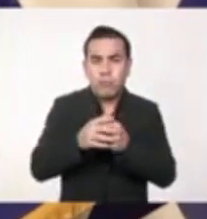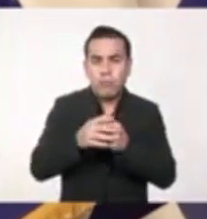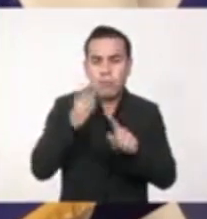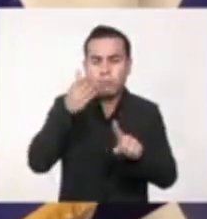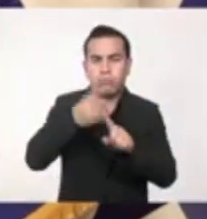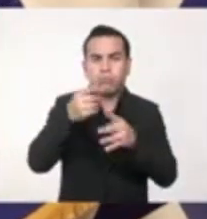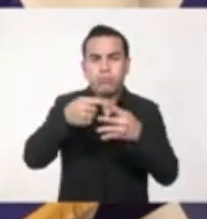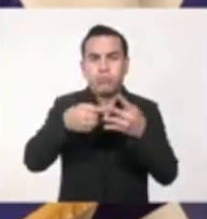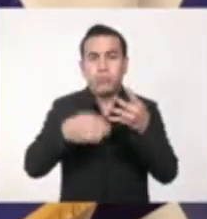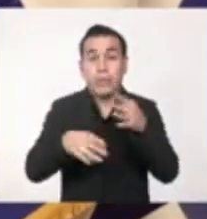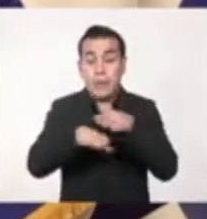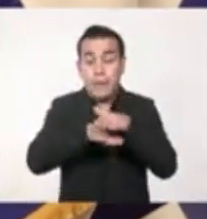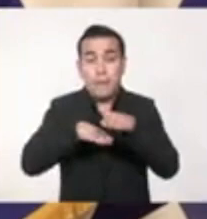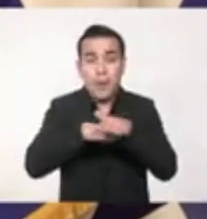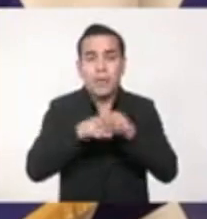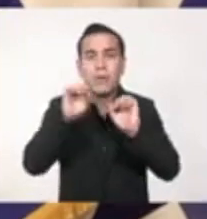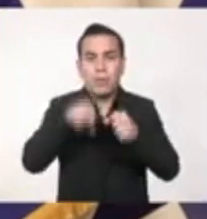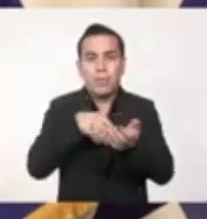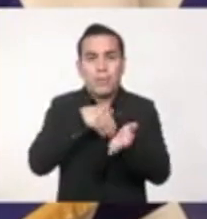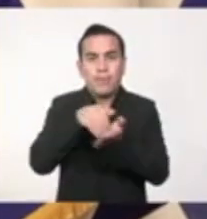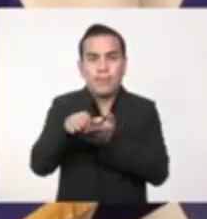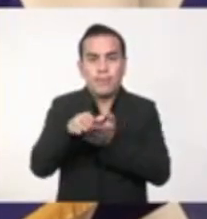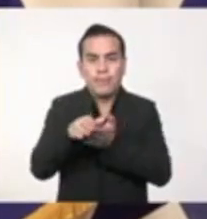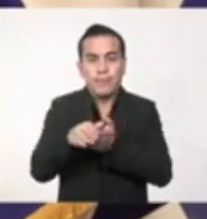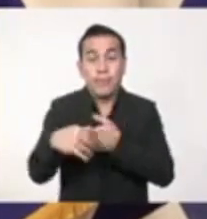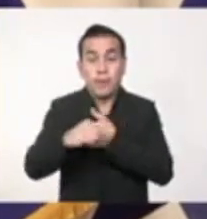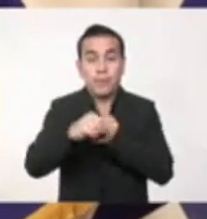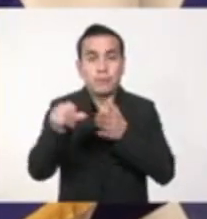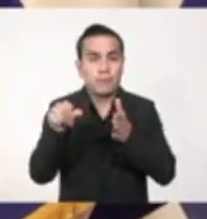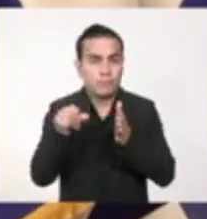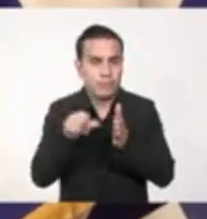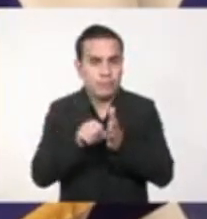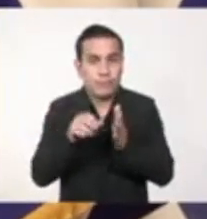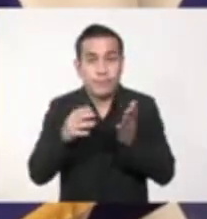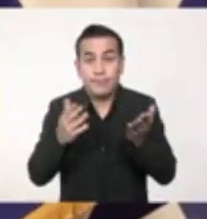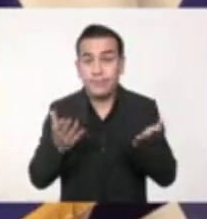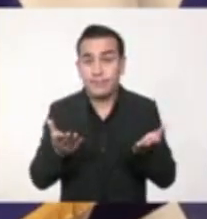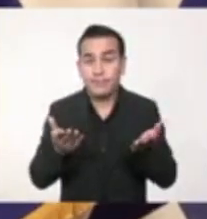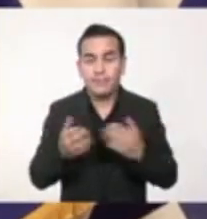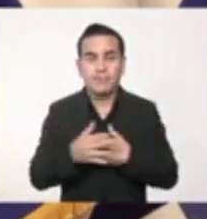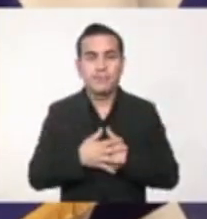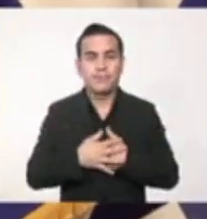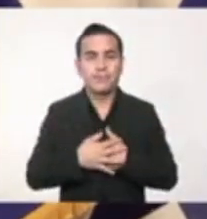established by law. To the Legislative Assembly, if here